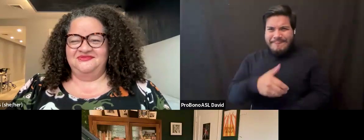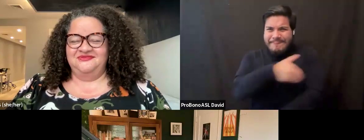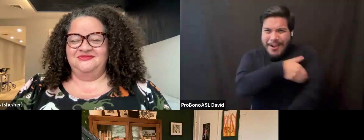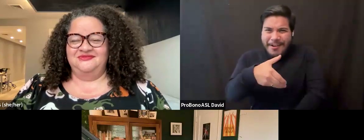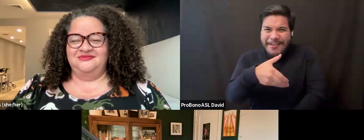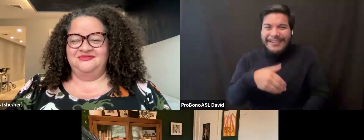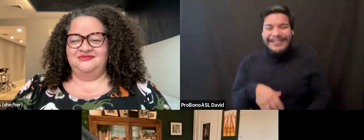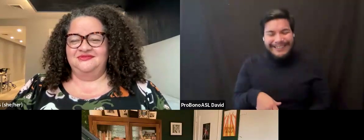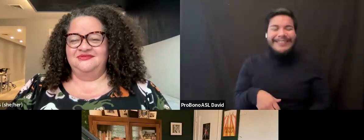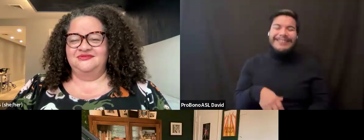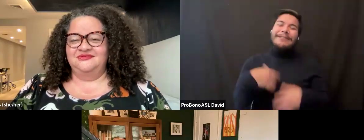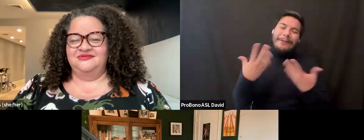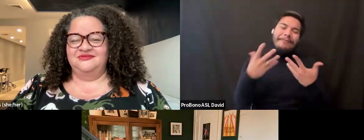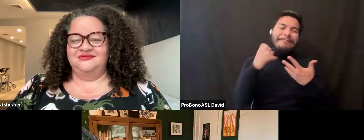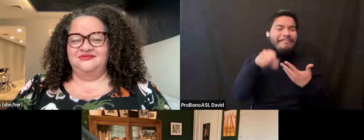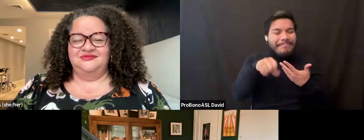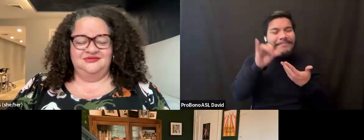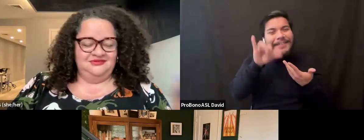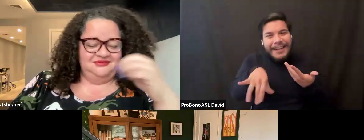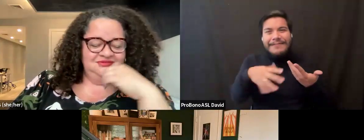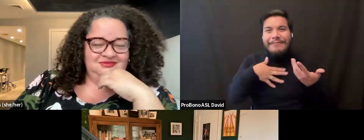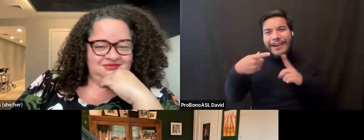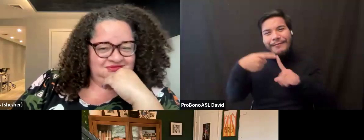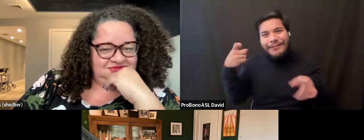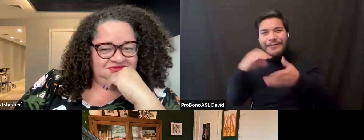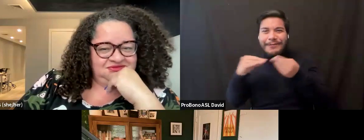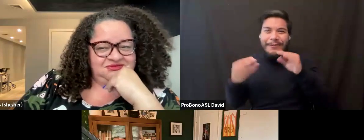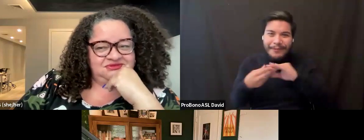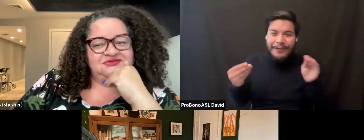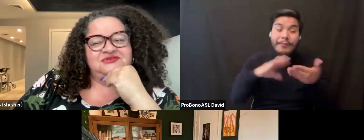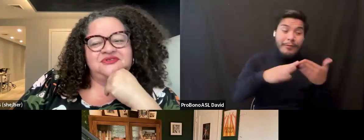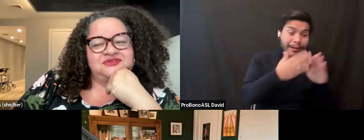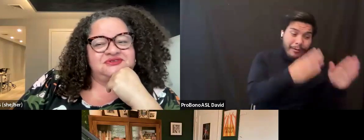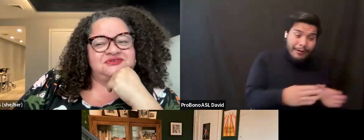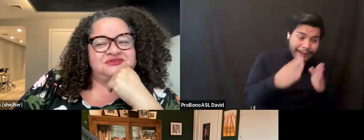So yeah, that's what I would say is my origin story from community organizing to writing and podcasting.